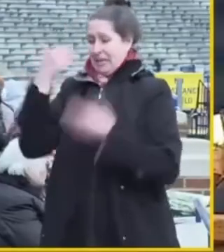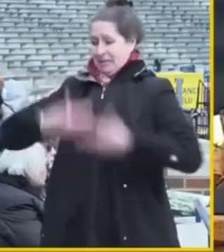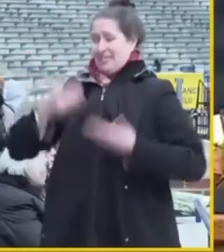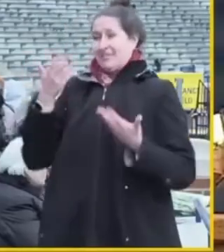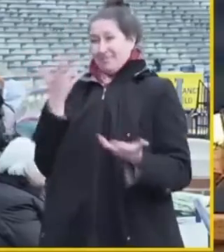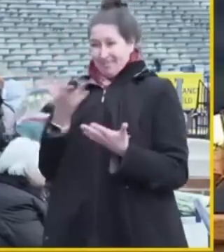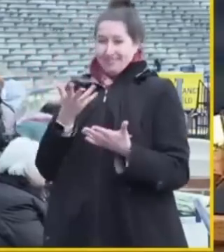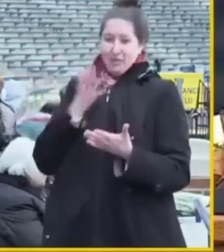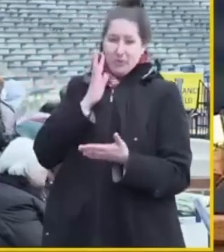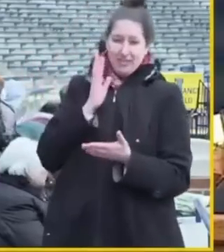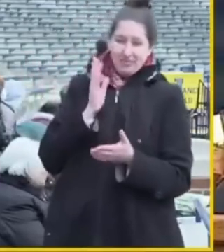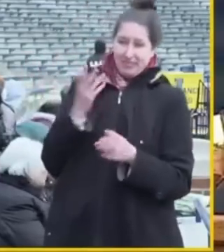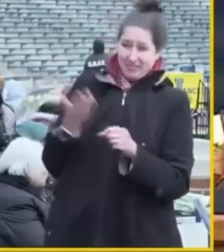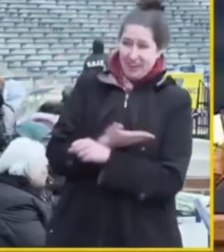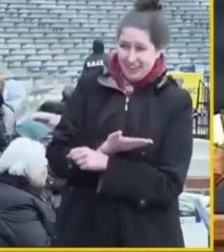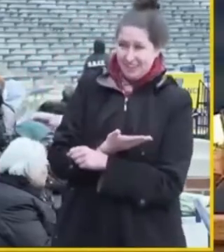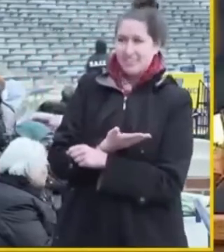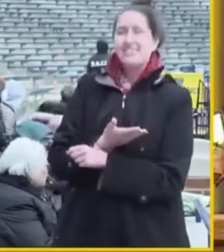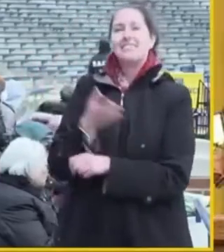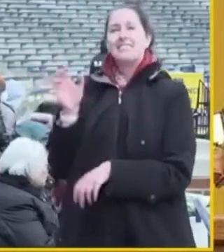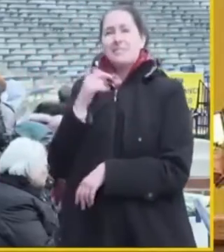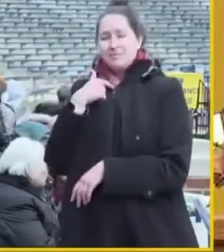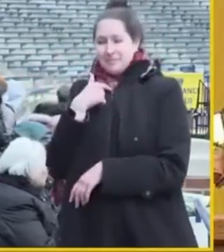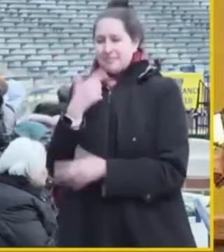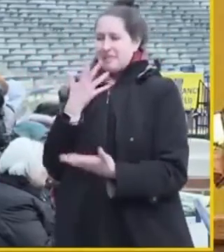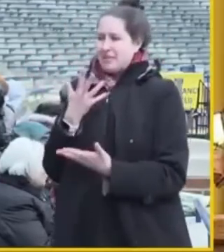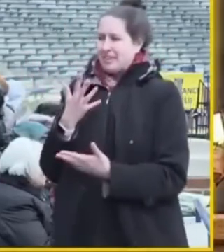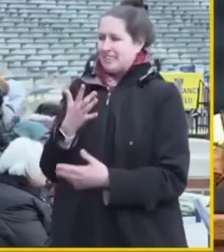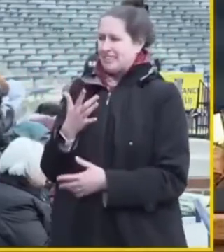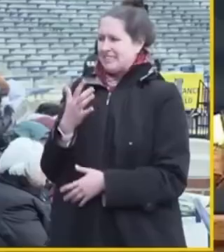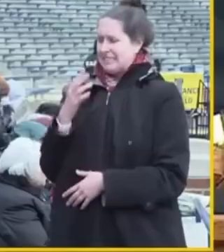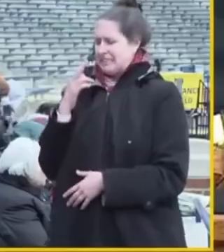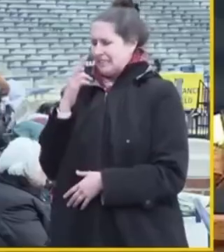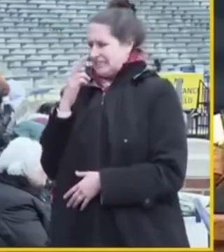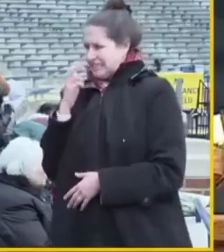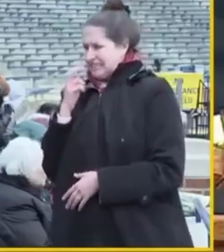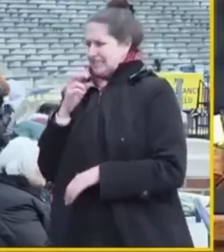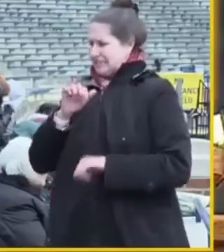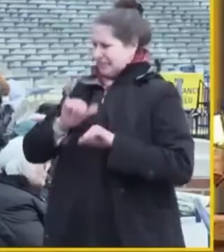Like me, you might find yourself doubting, and criticizing yourself for choices that you made